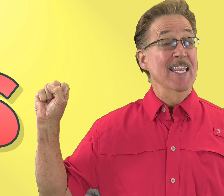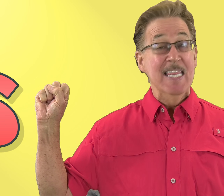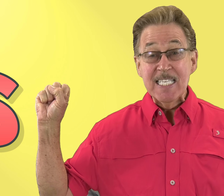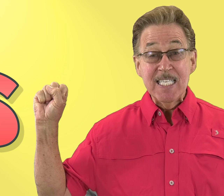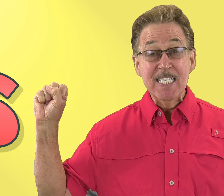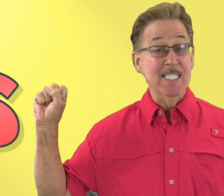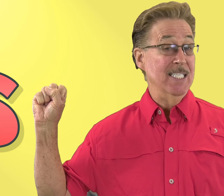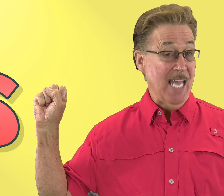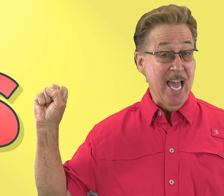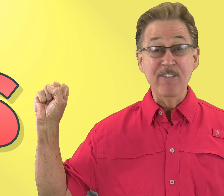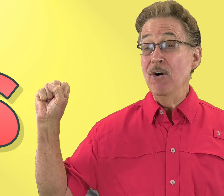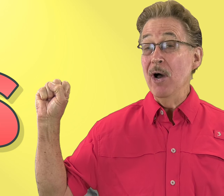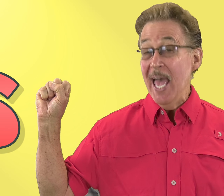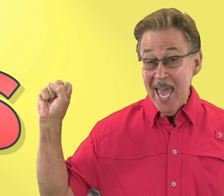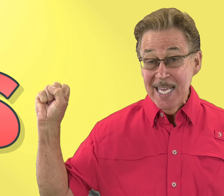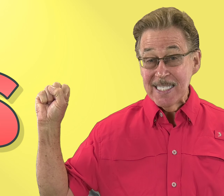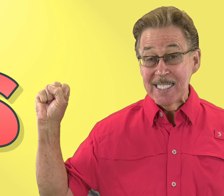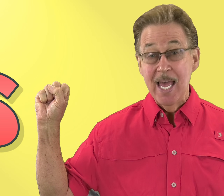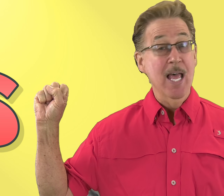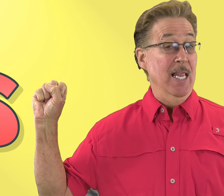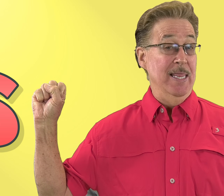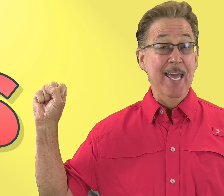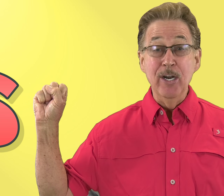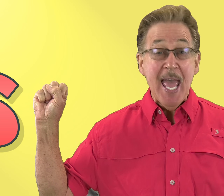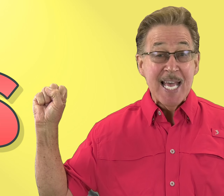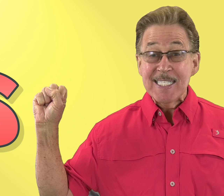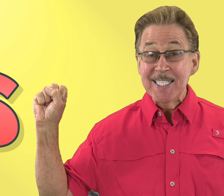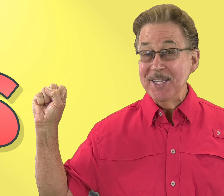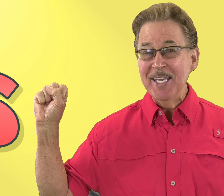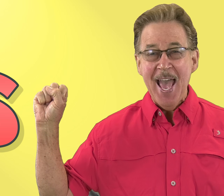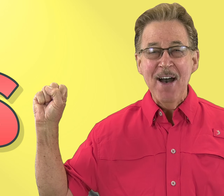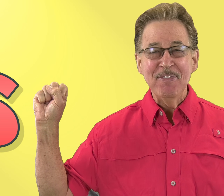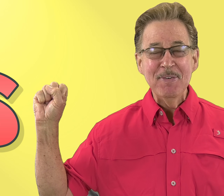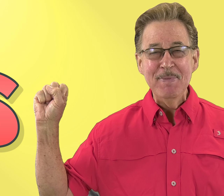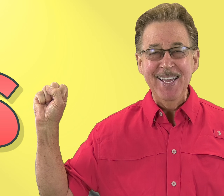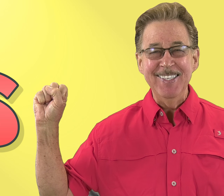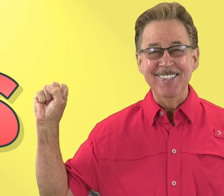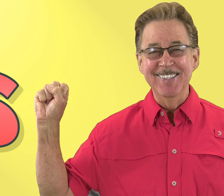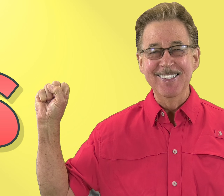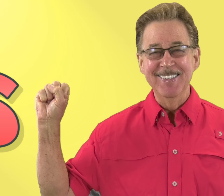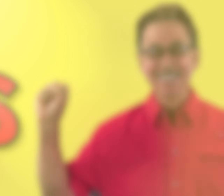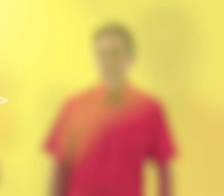This is the sign for S s Letter S s in the alphabet